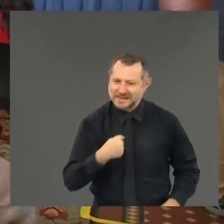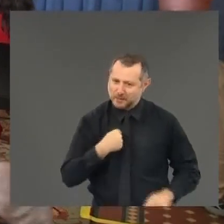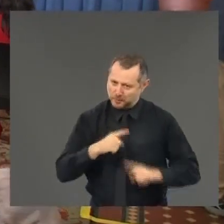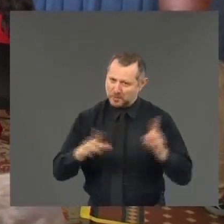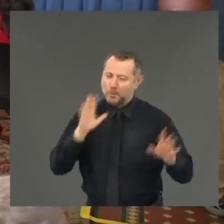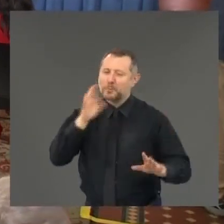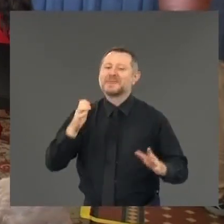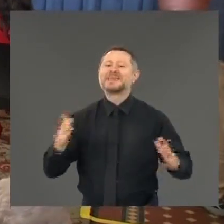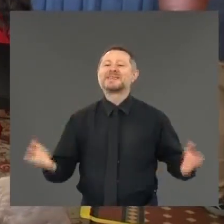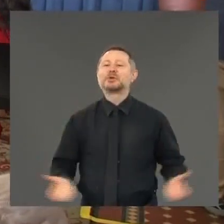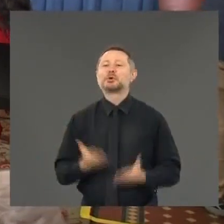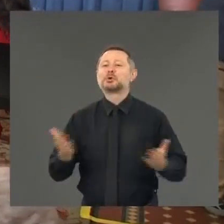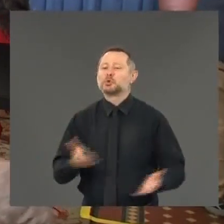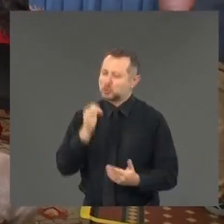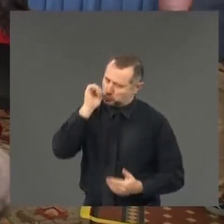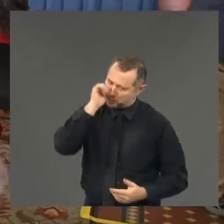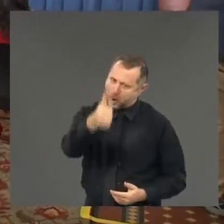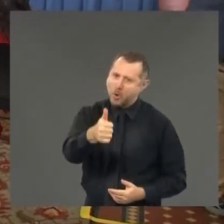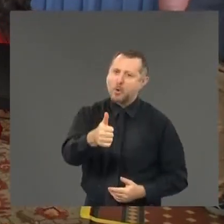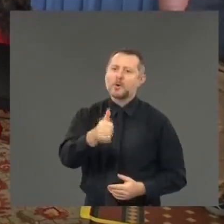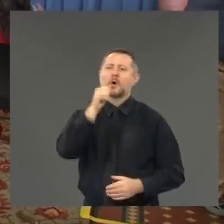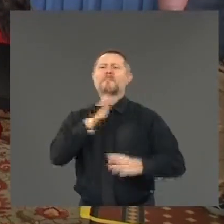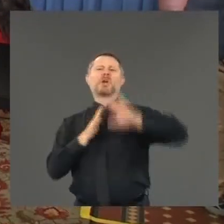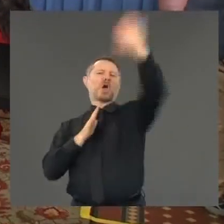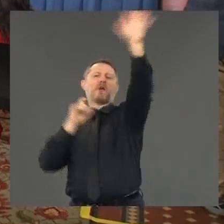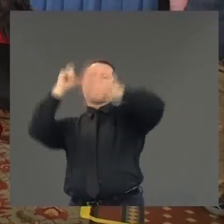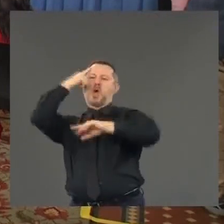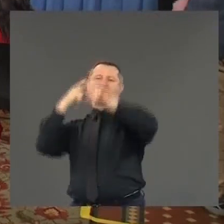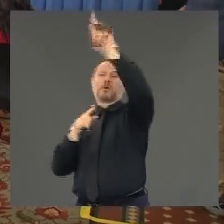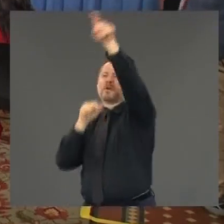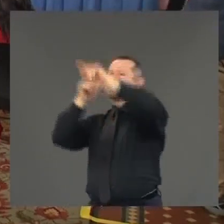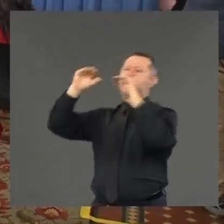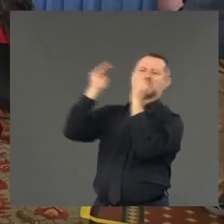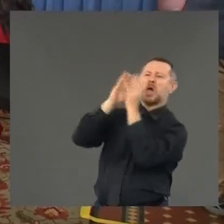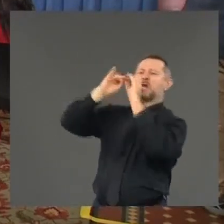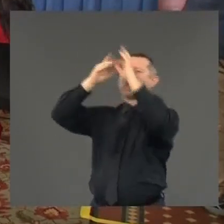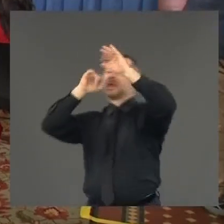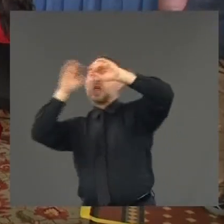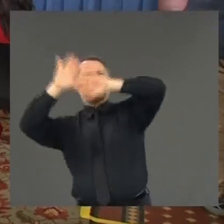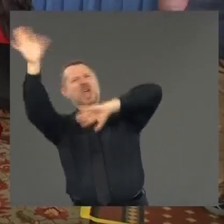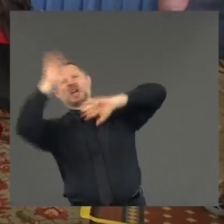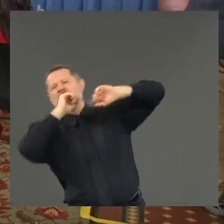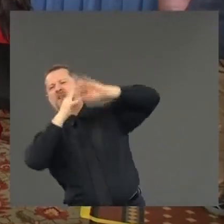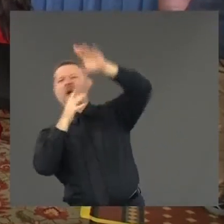I WILL BE HERE TOMORROW. I KNOW YOU MISS ME.